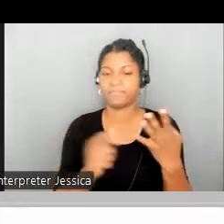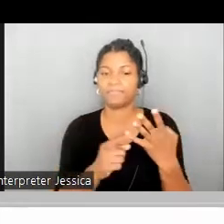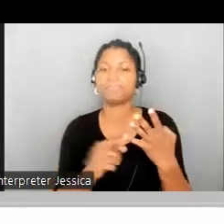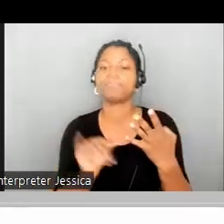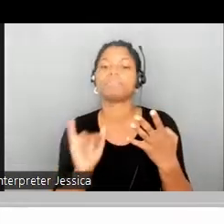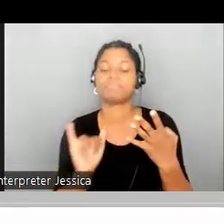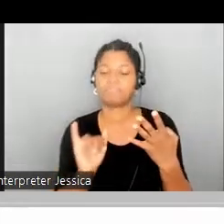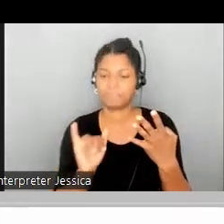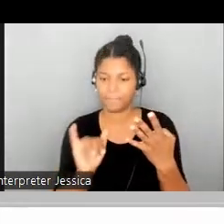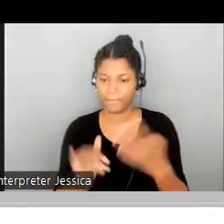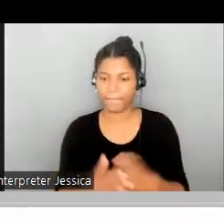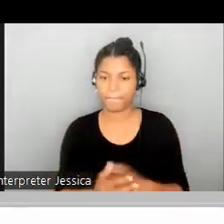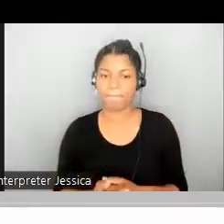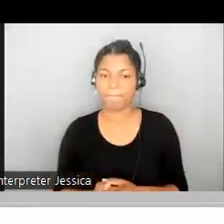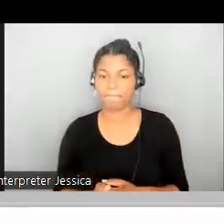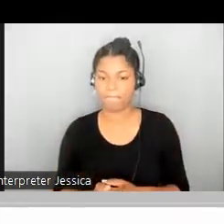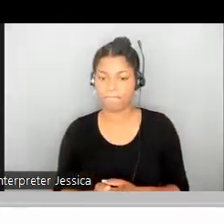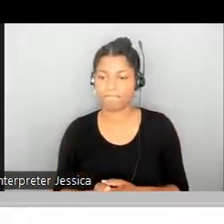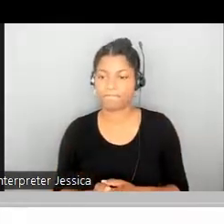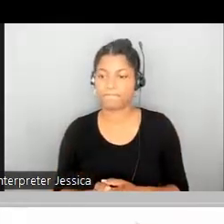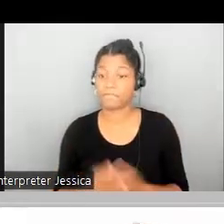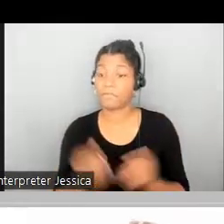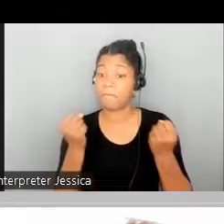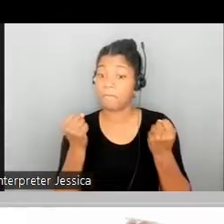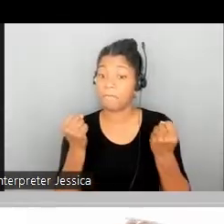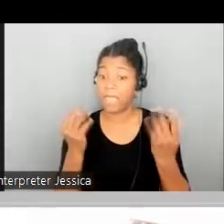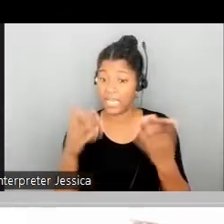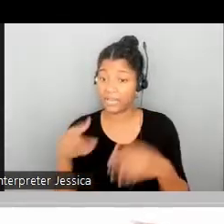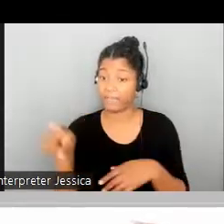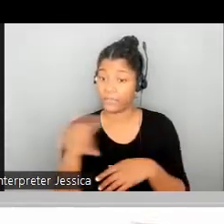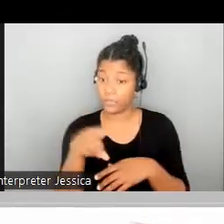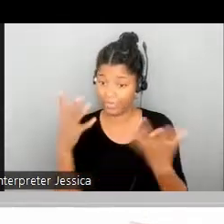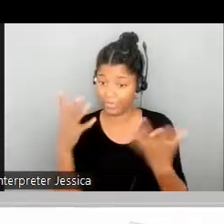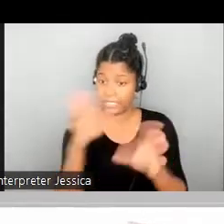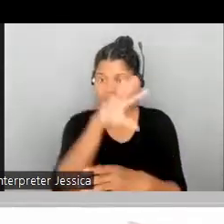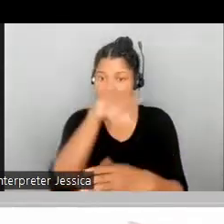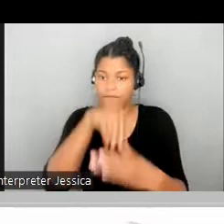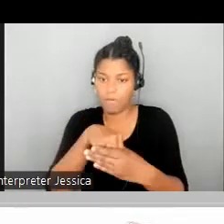OK, so it looks like many of you are already engaged in the work, so thank you for that.